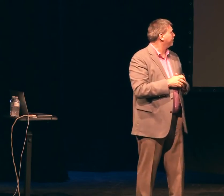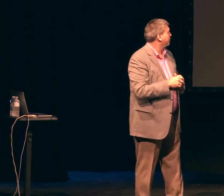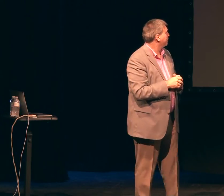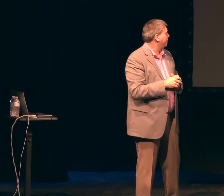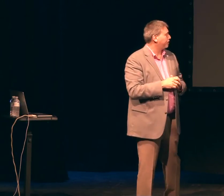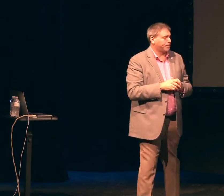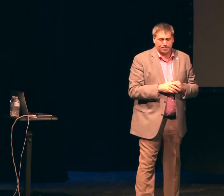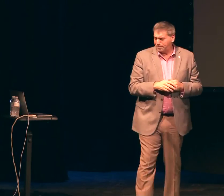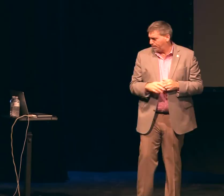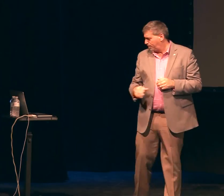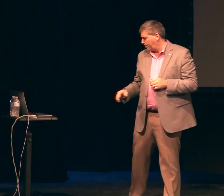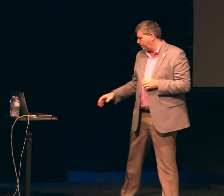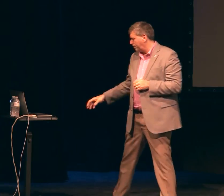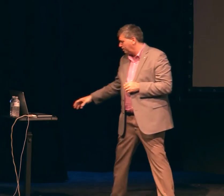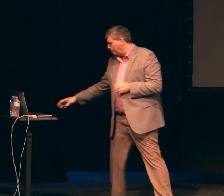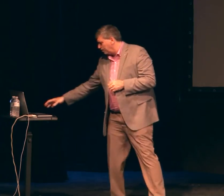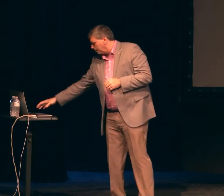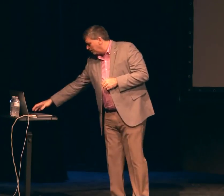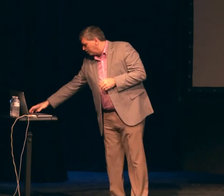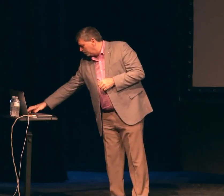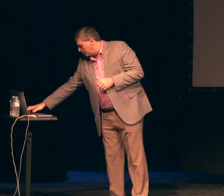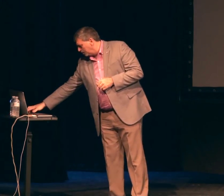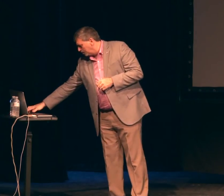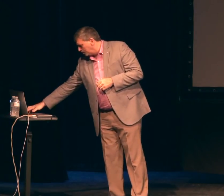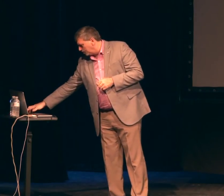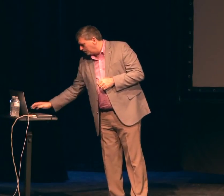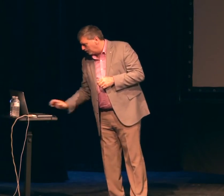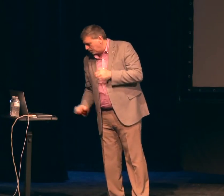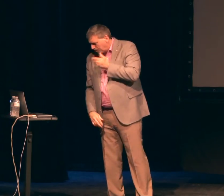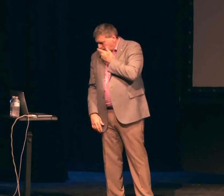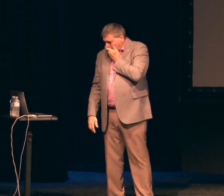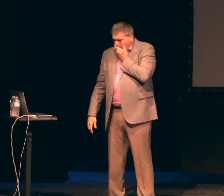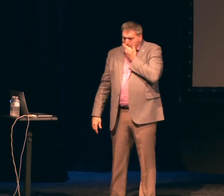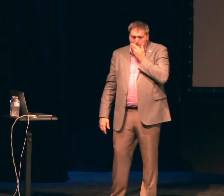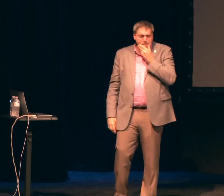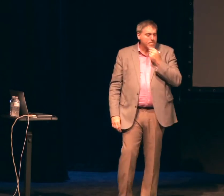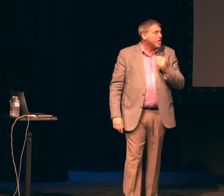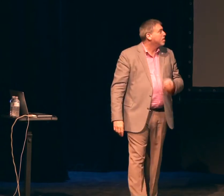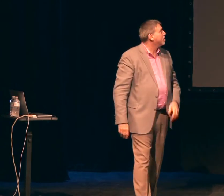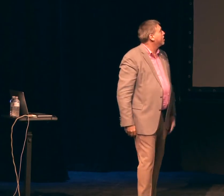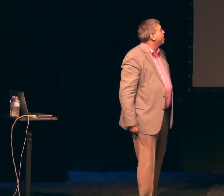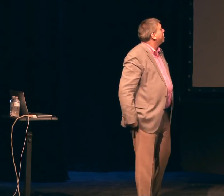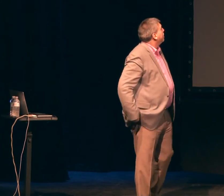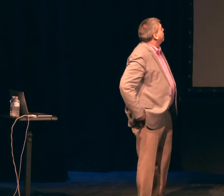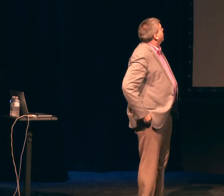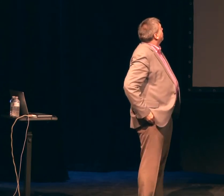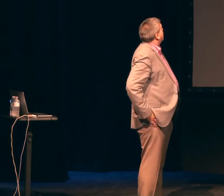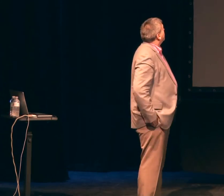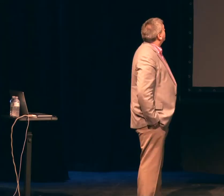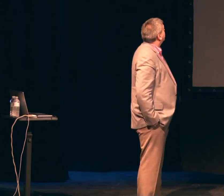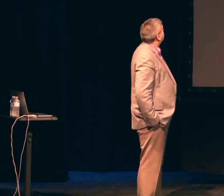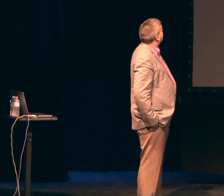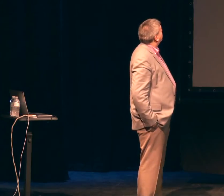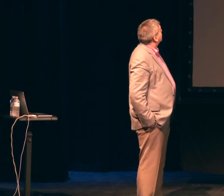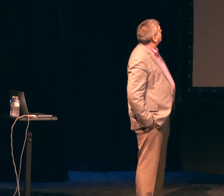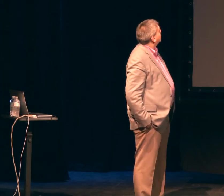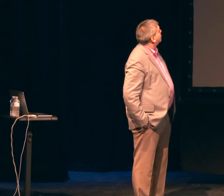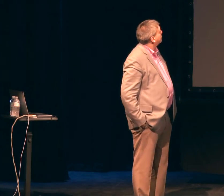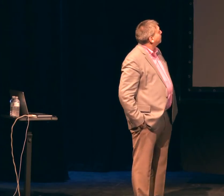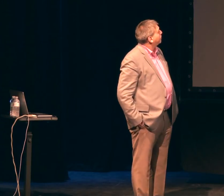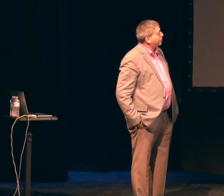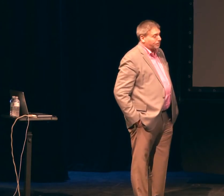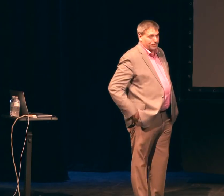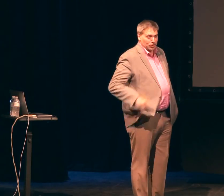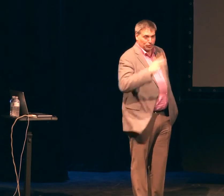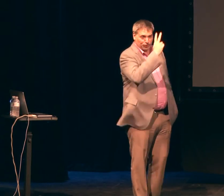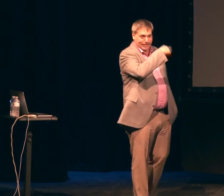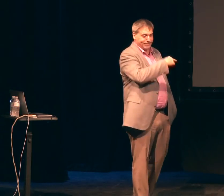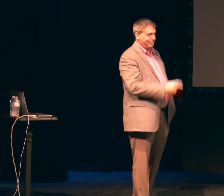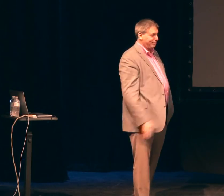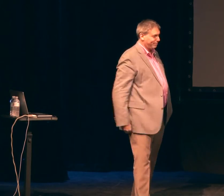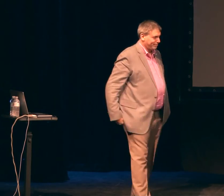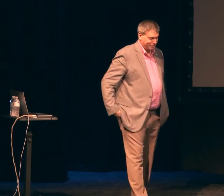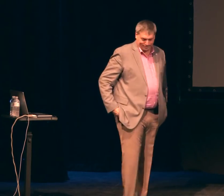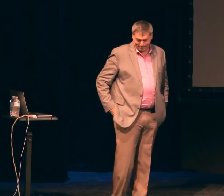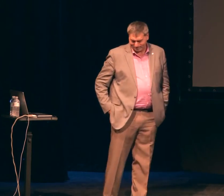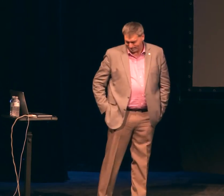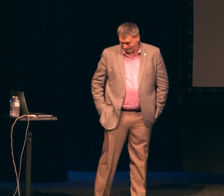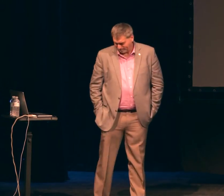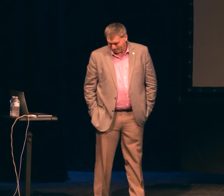a daily basis. You can take a moment to read